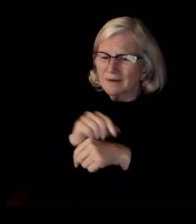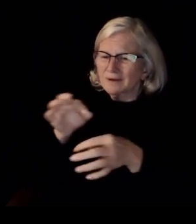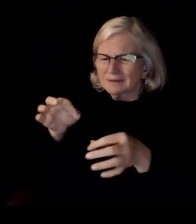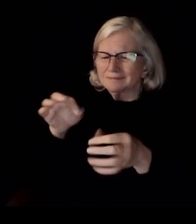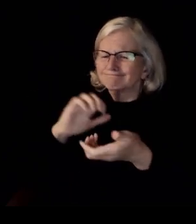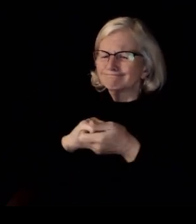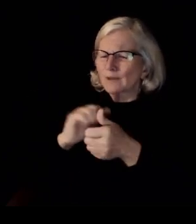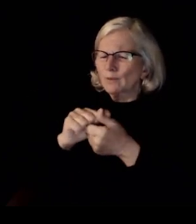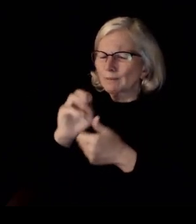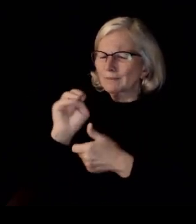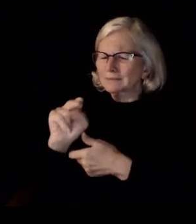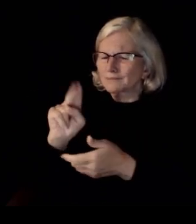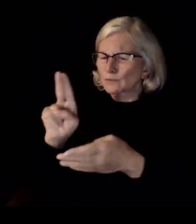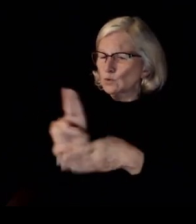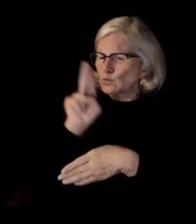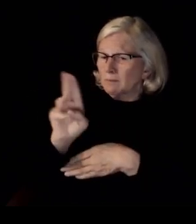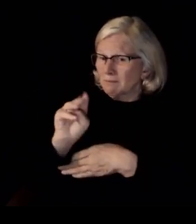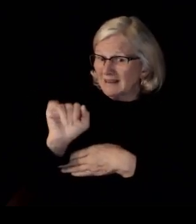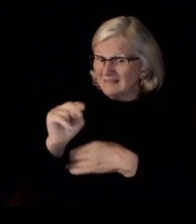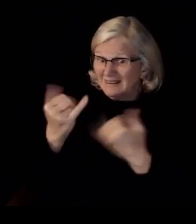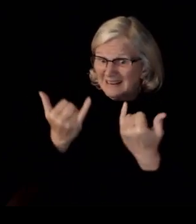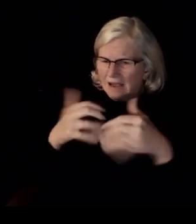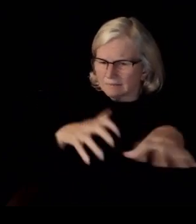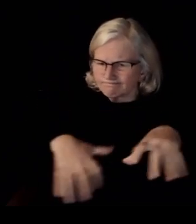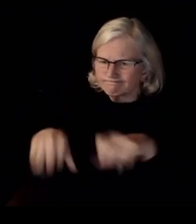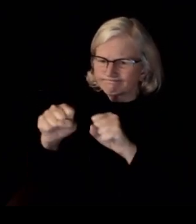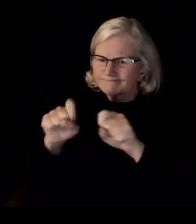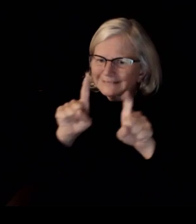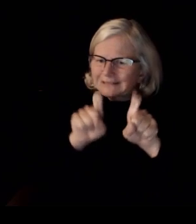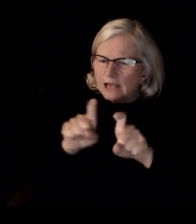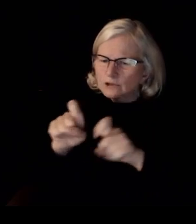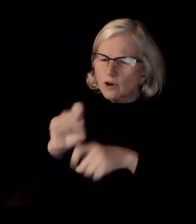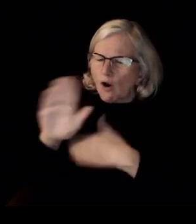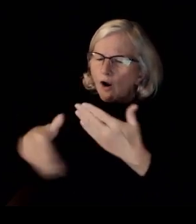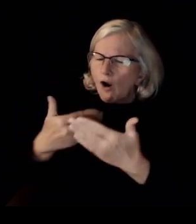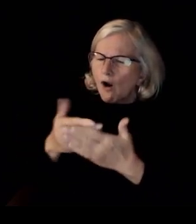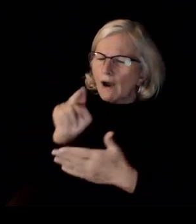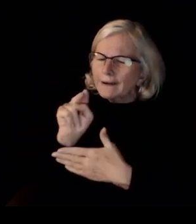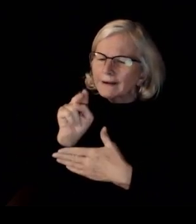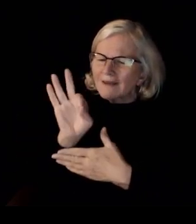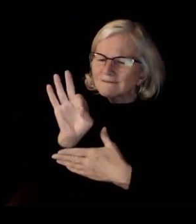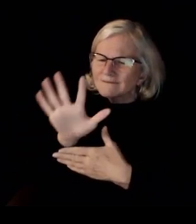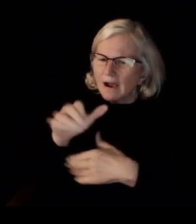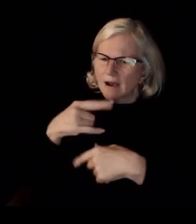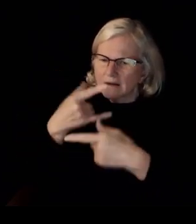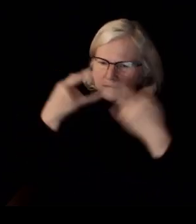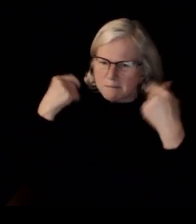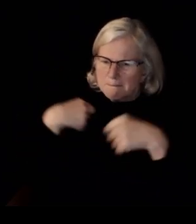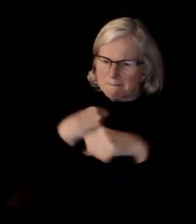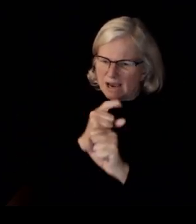mass samples that we receive from vendors. Before we purchase, we also verify the authenticity